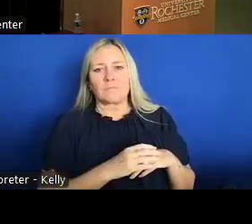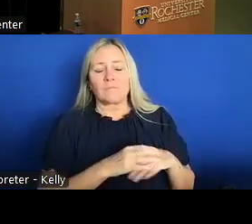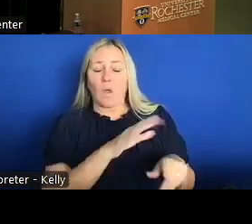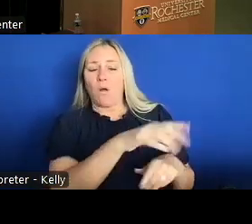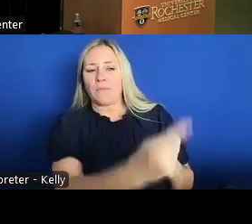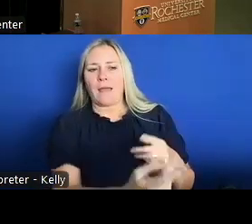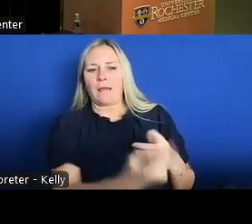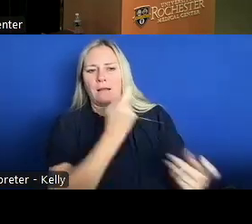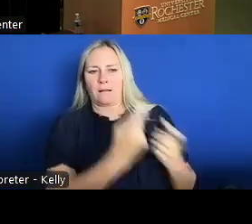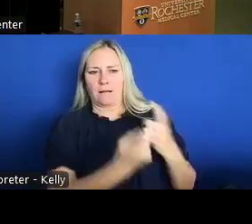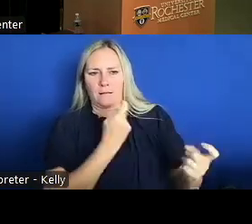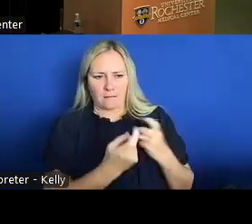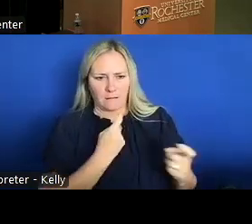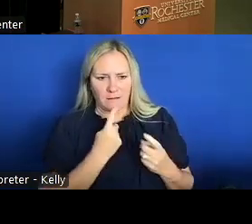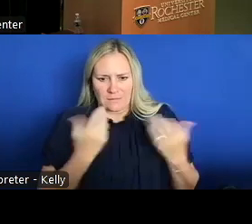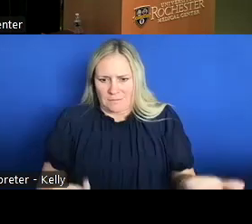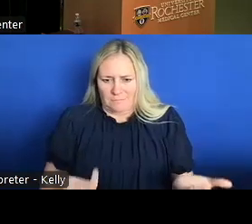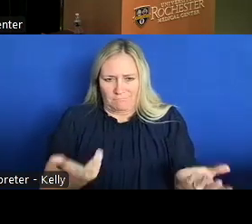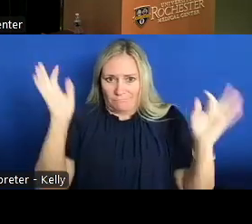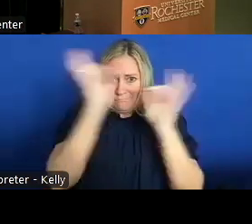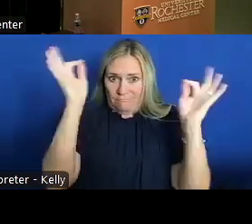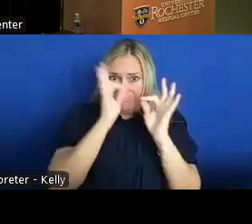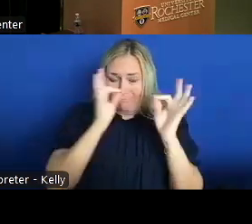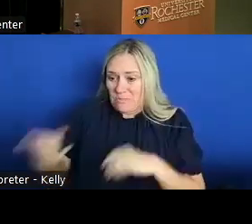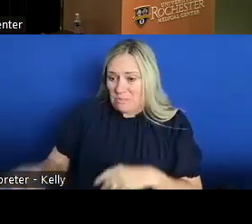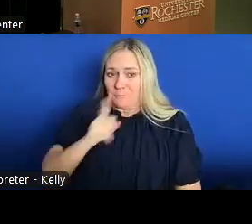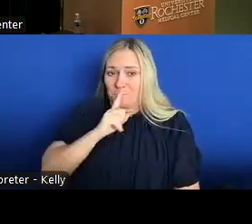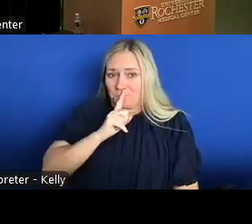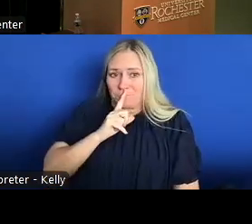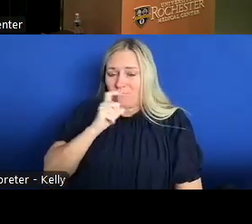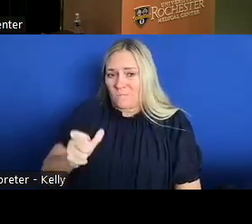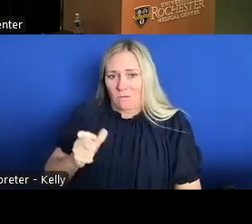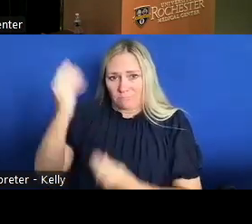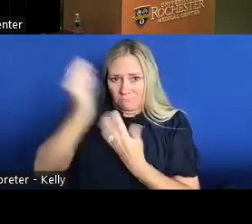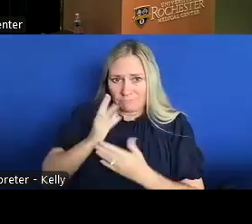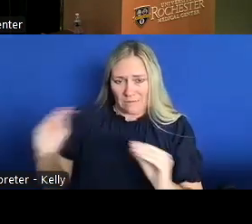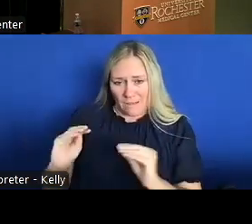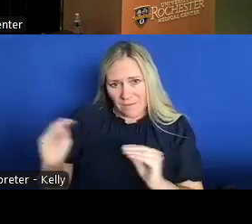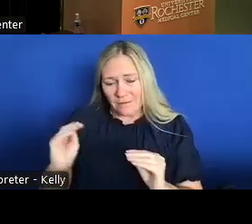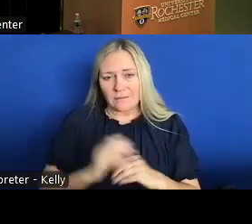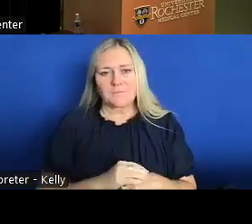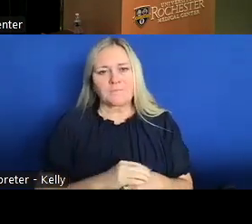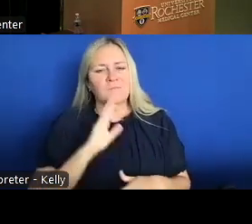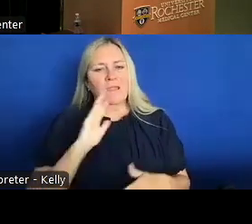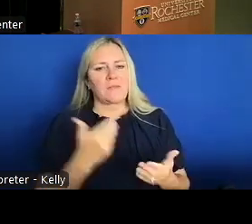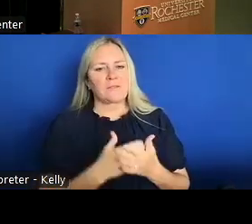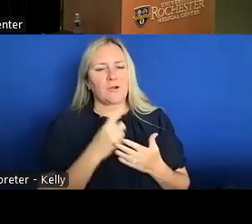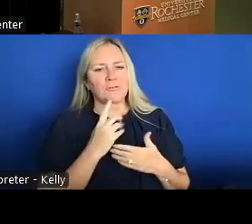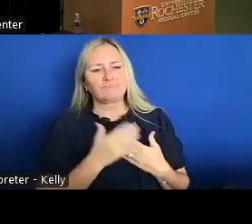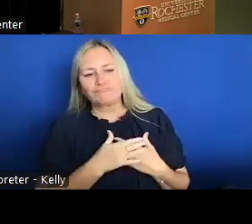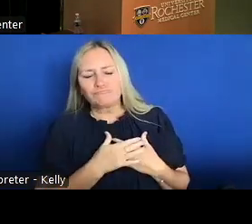say anything talk to her the daughter doesn't really give much of any information and so um